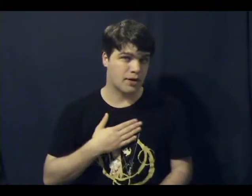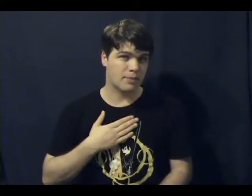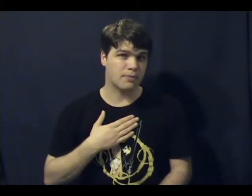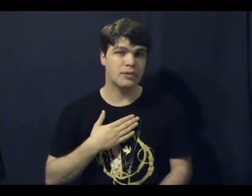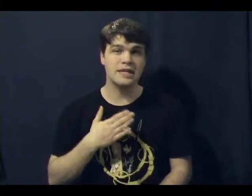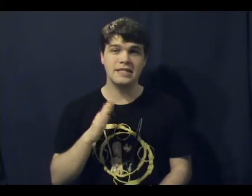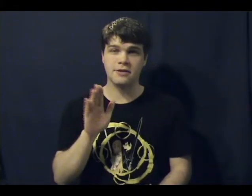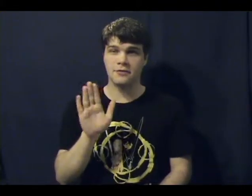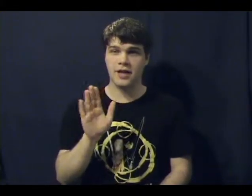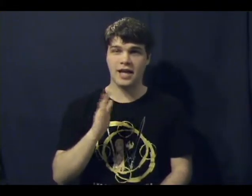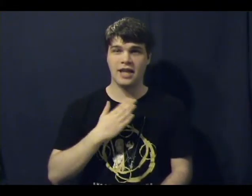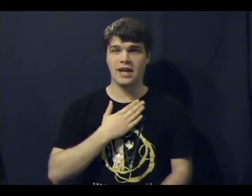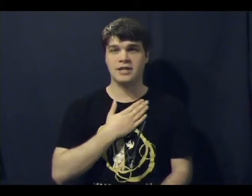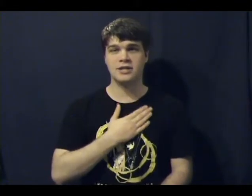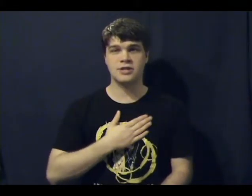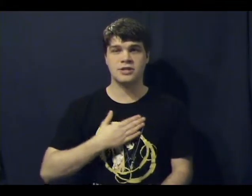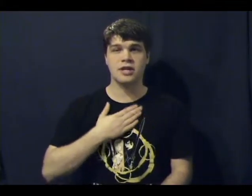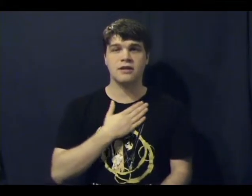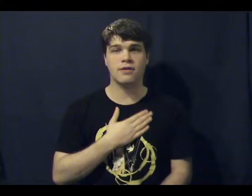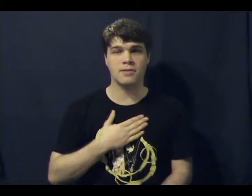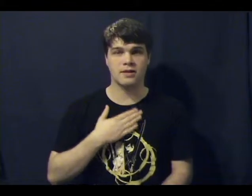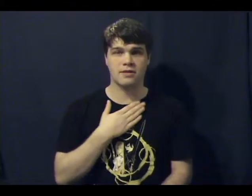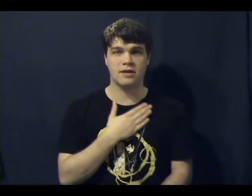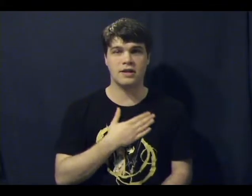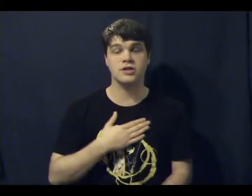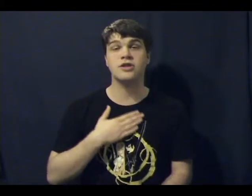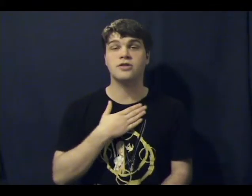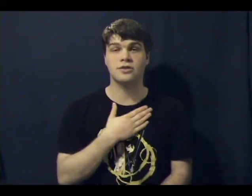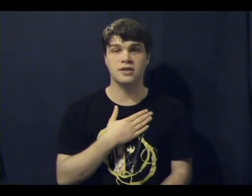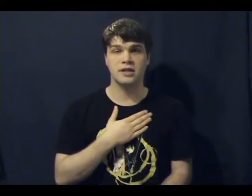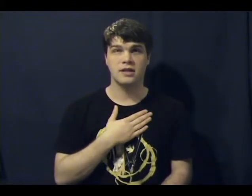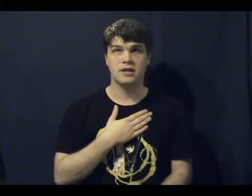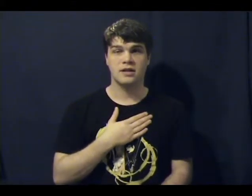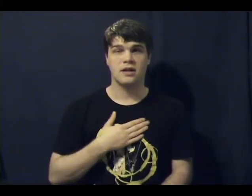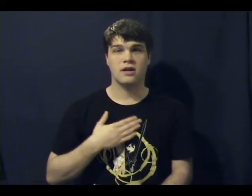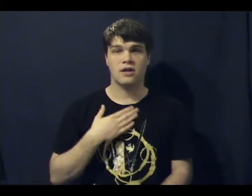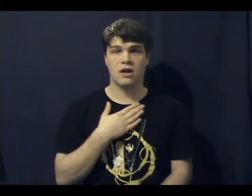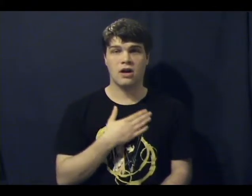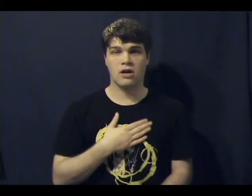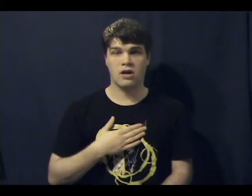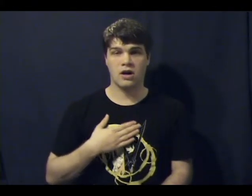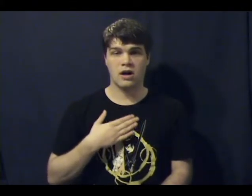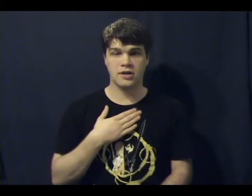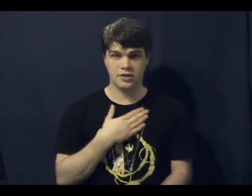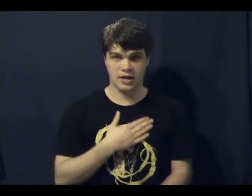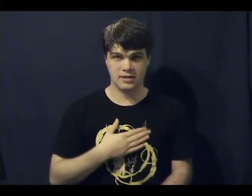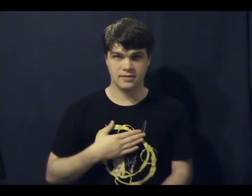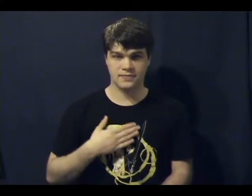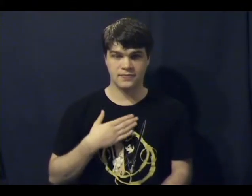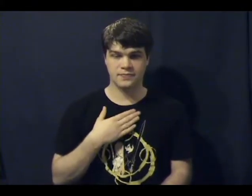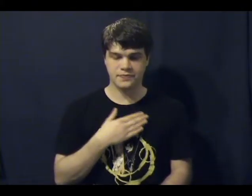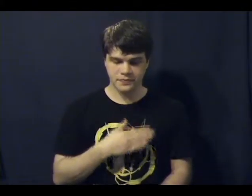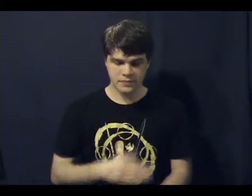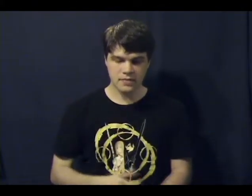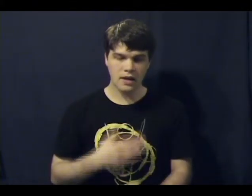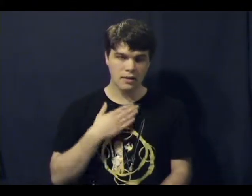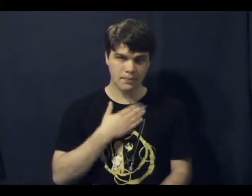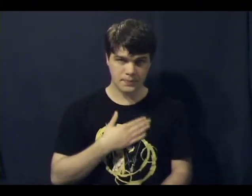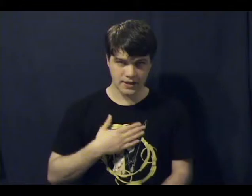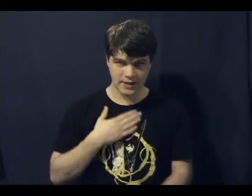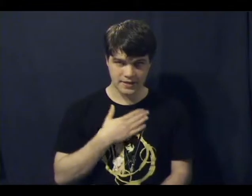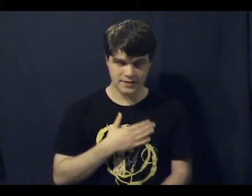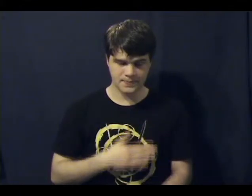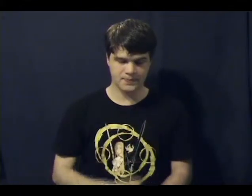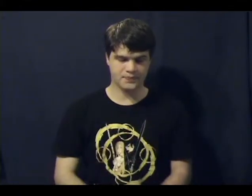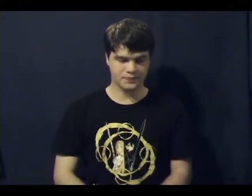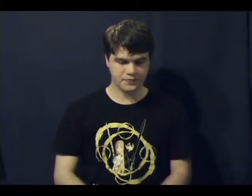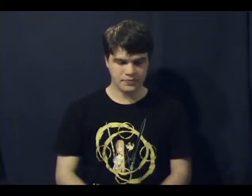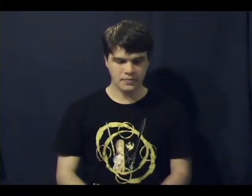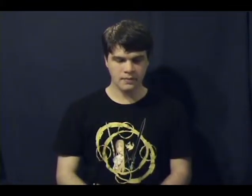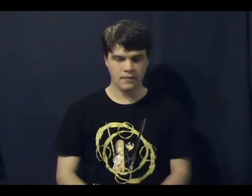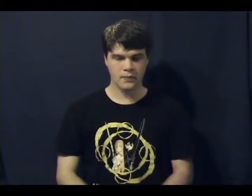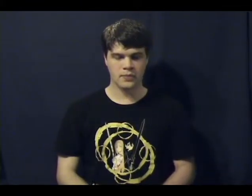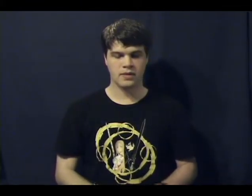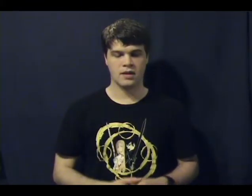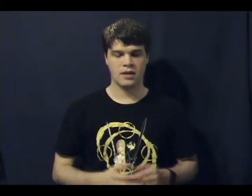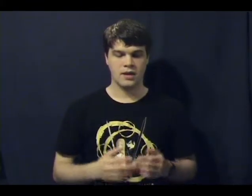proper. Please is a flat hand gently rubbing in a circle on your chest. Please.